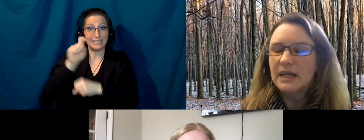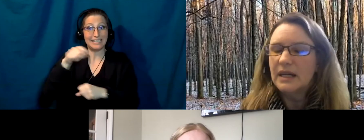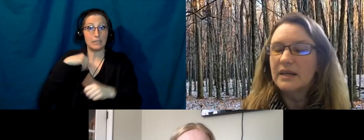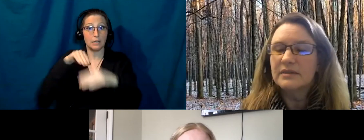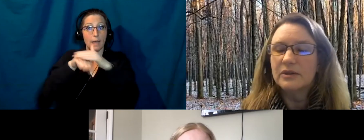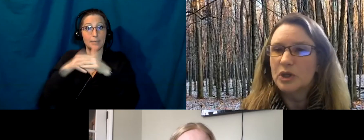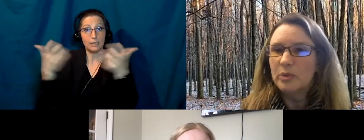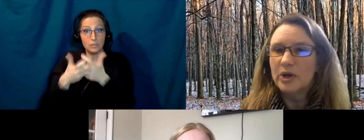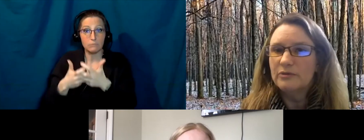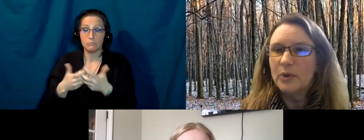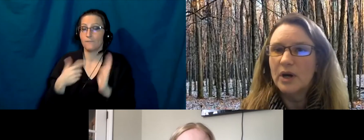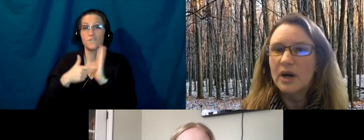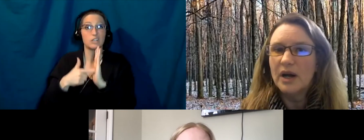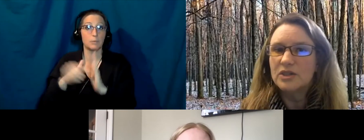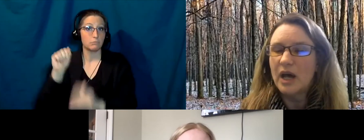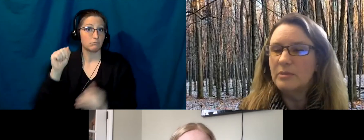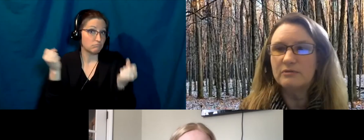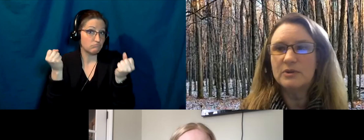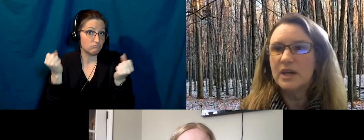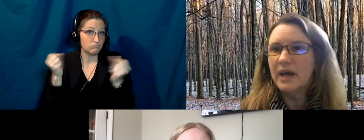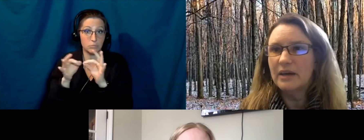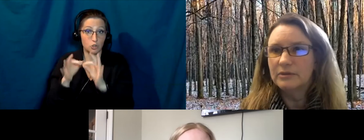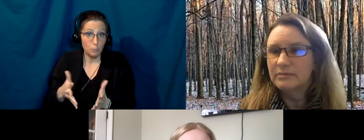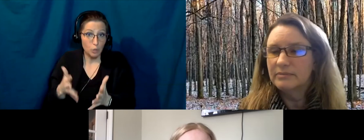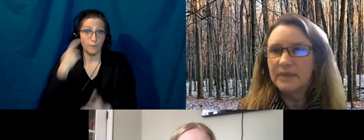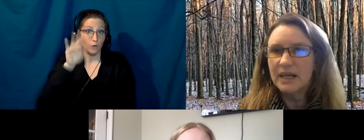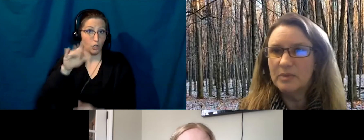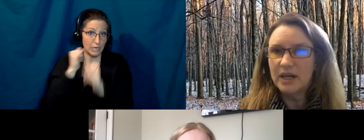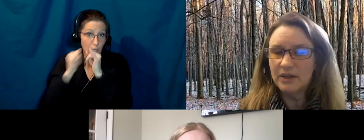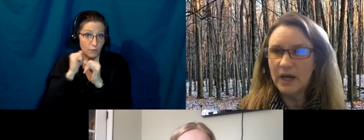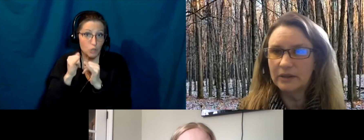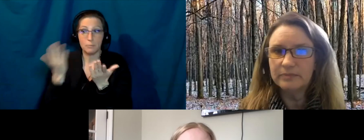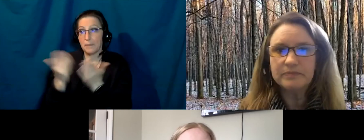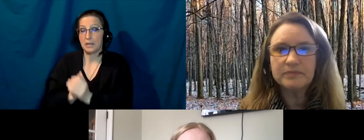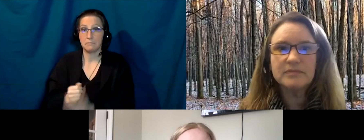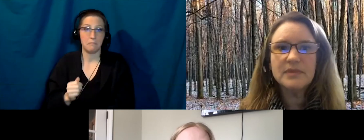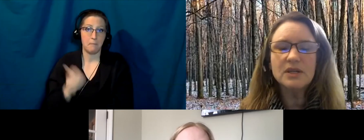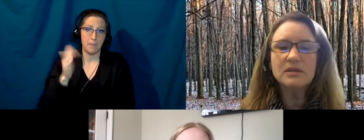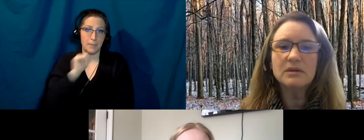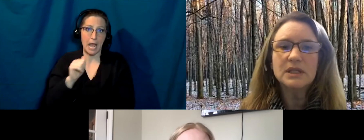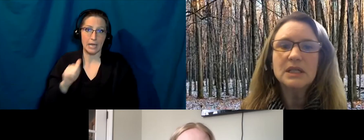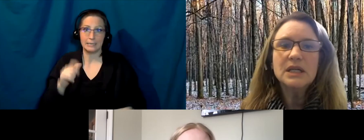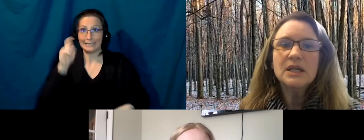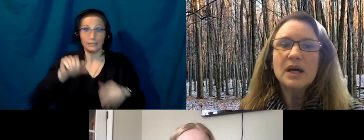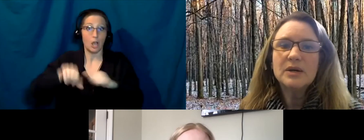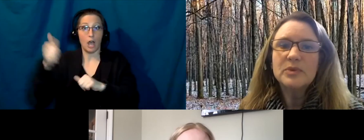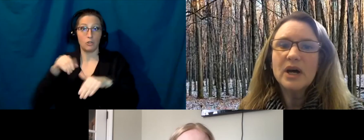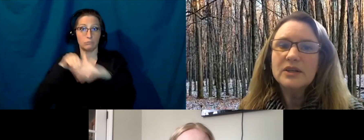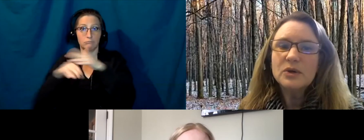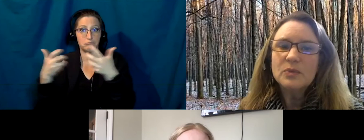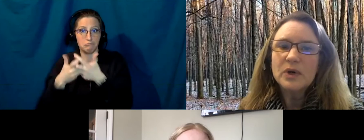an ASL interpreter for a job interview that you have. Might not be anything wild. So we also work